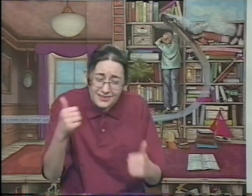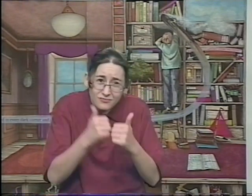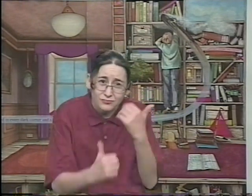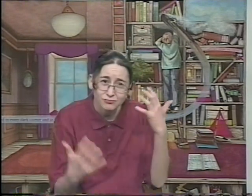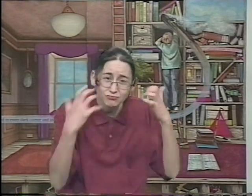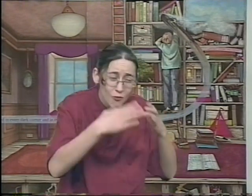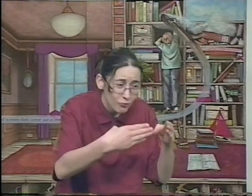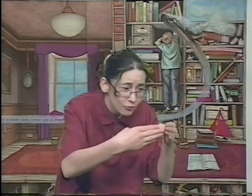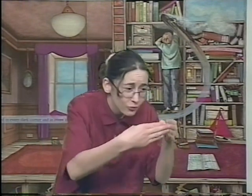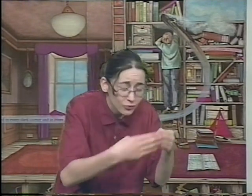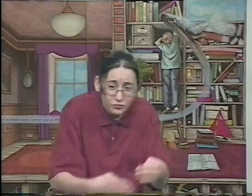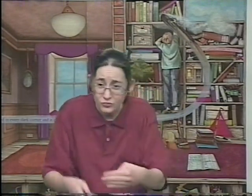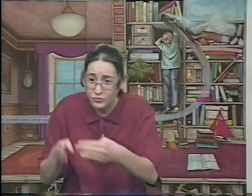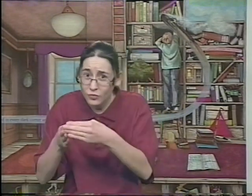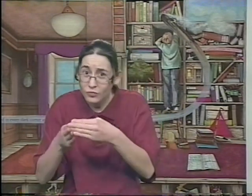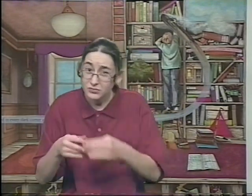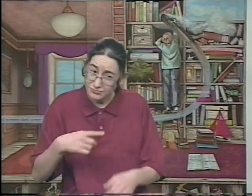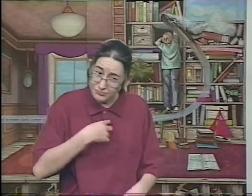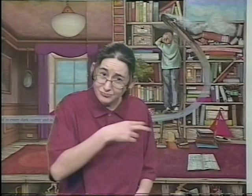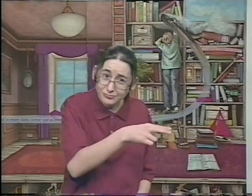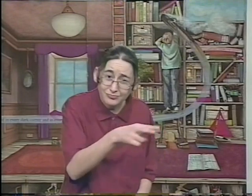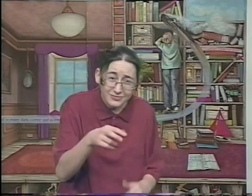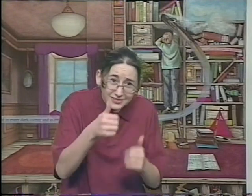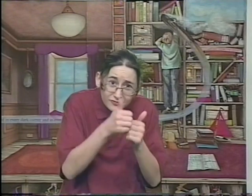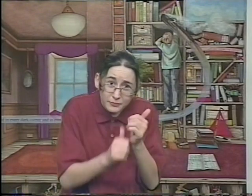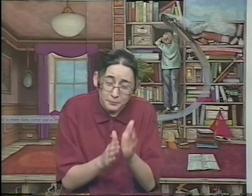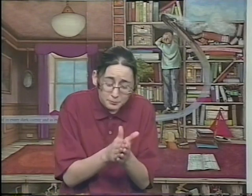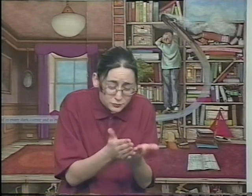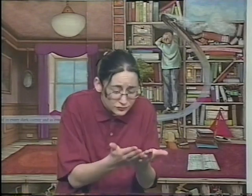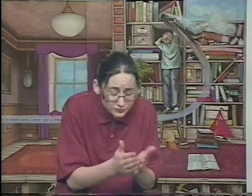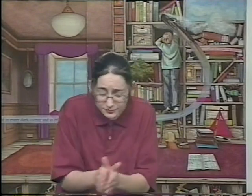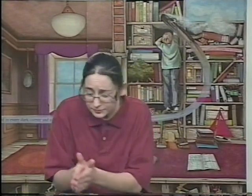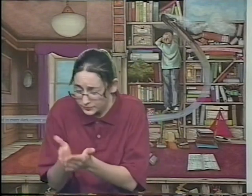I looked in every dark corner and in every book.